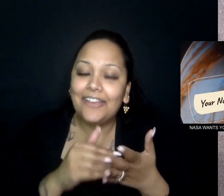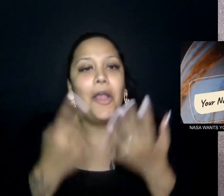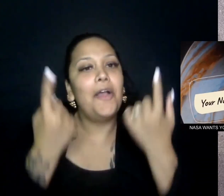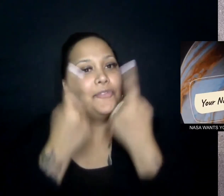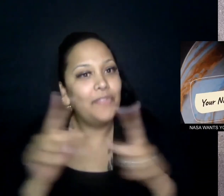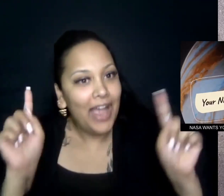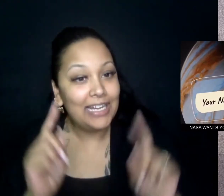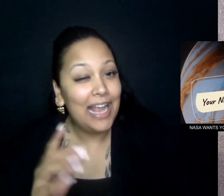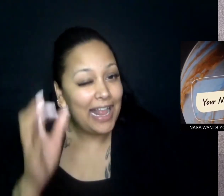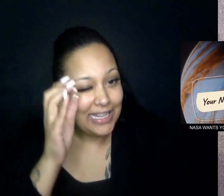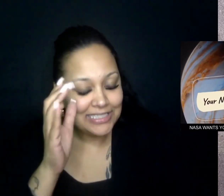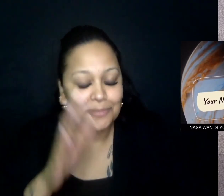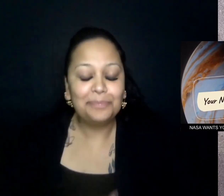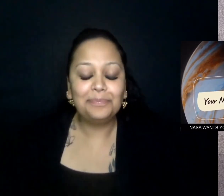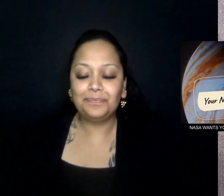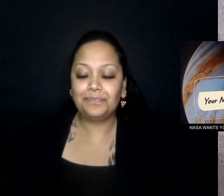and again. Finally listen to this.